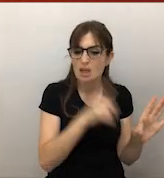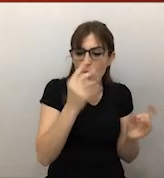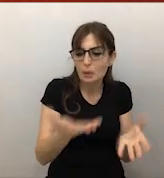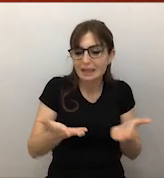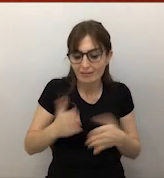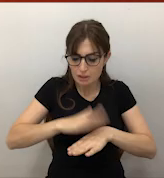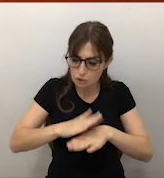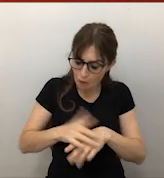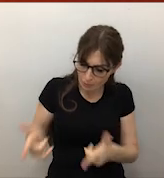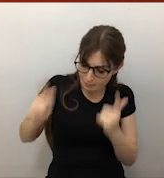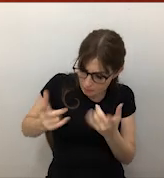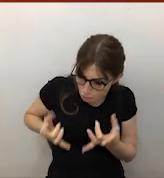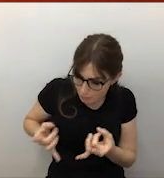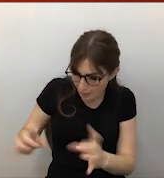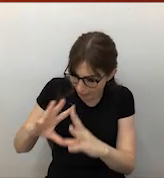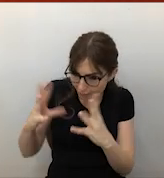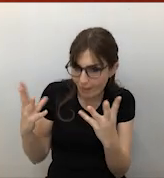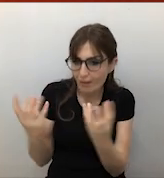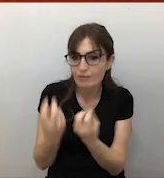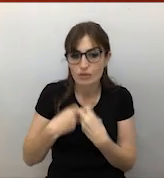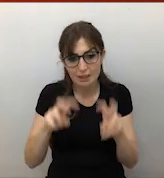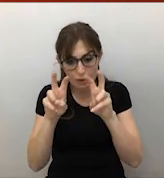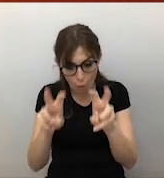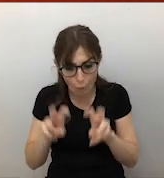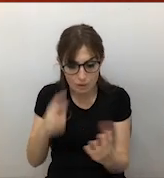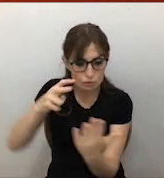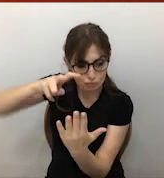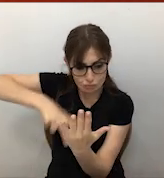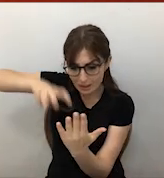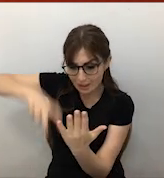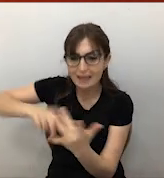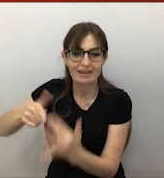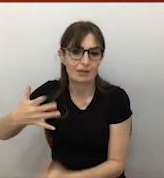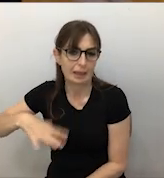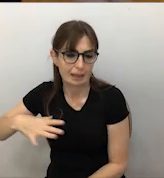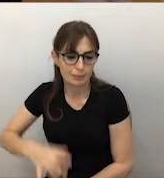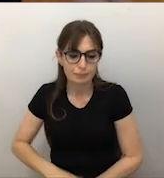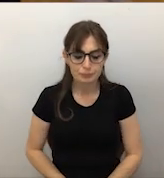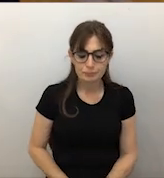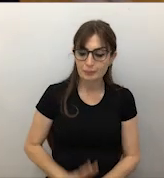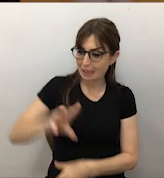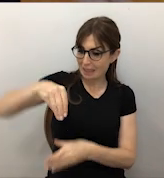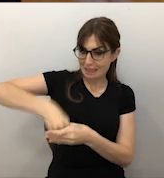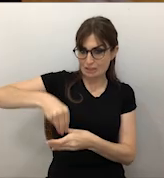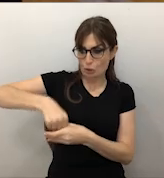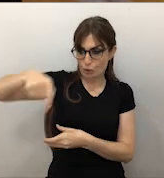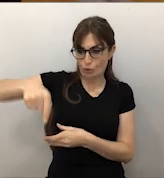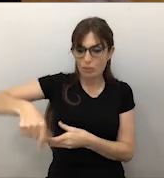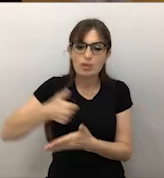for the management team to prepare them and the auditors to audit them, where applicable. Internal management accounts are typically